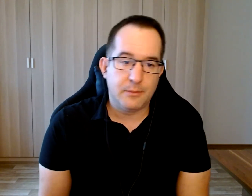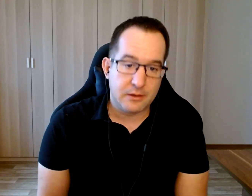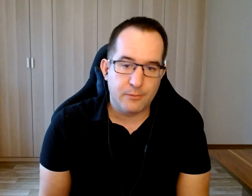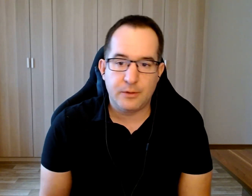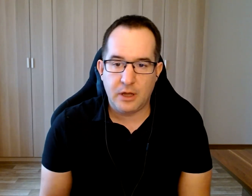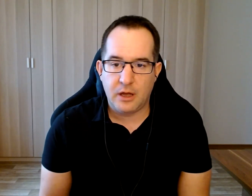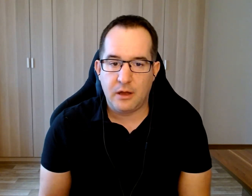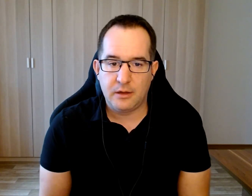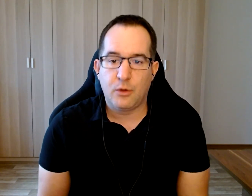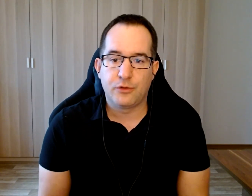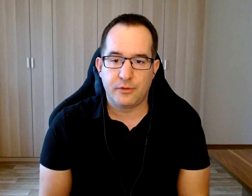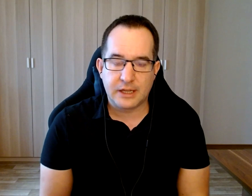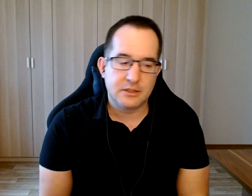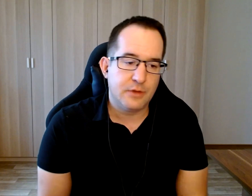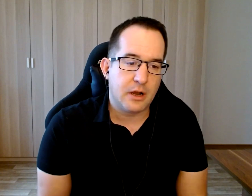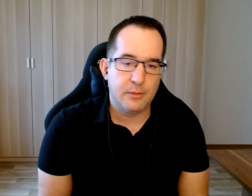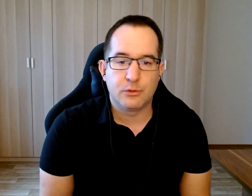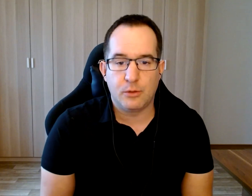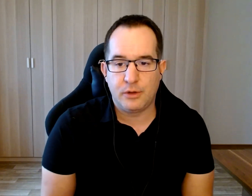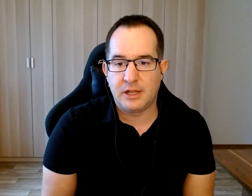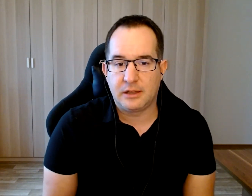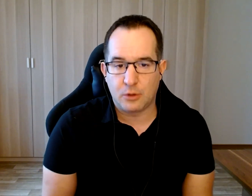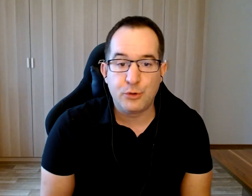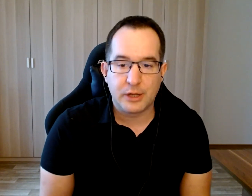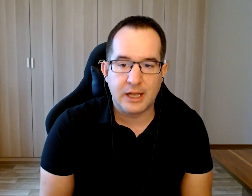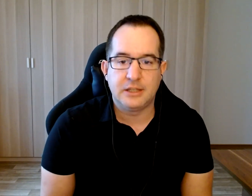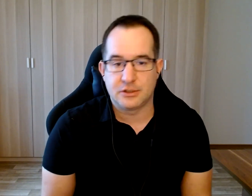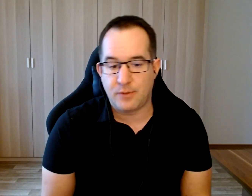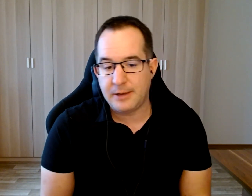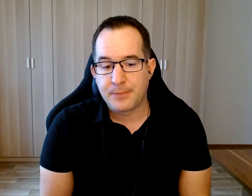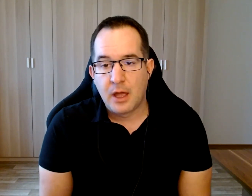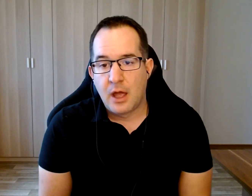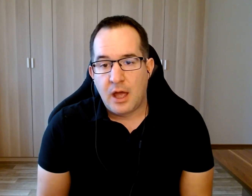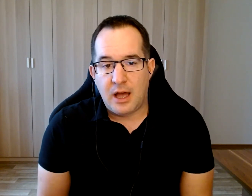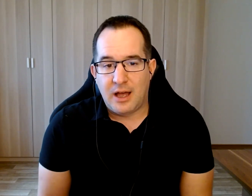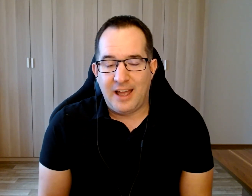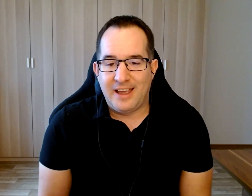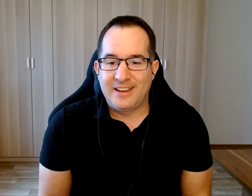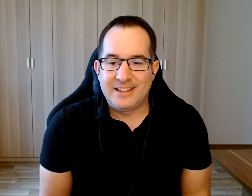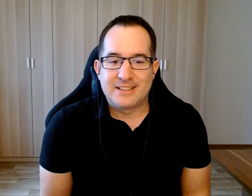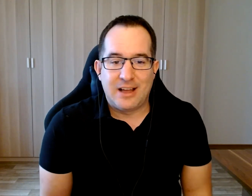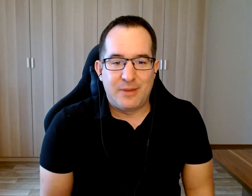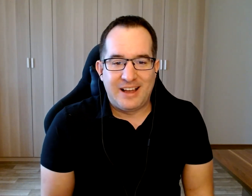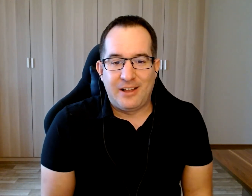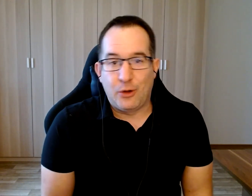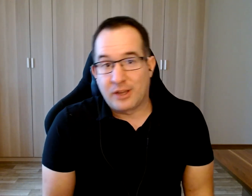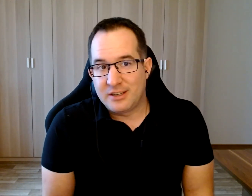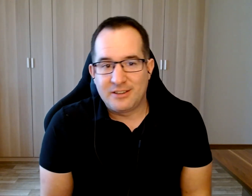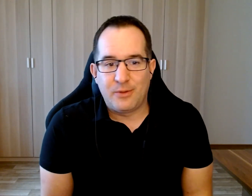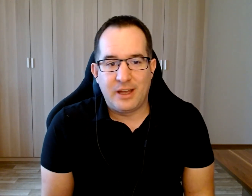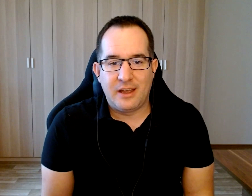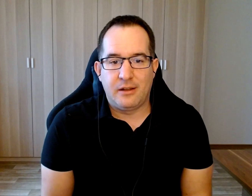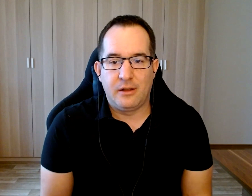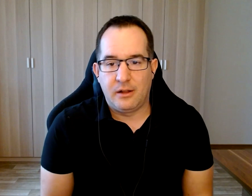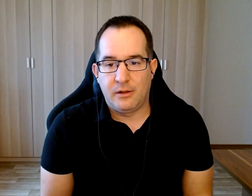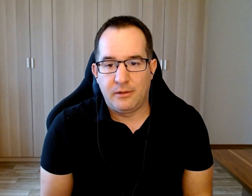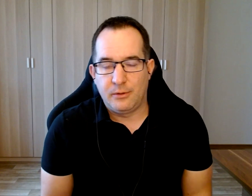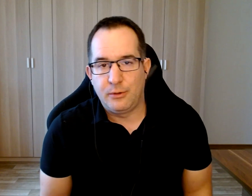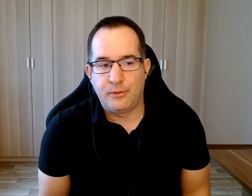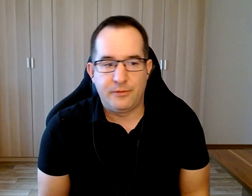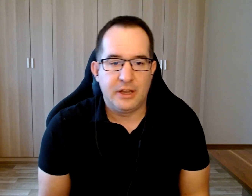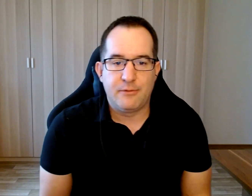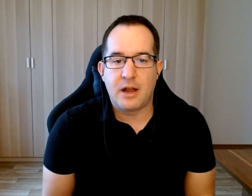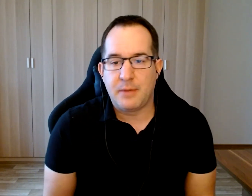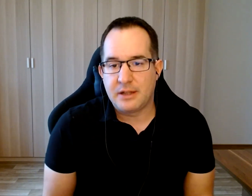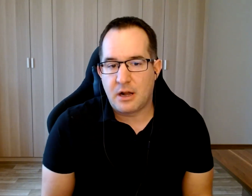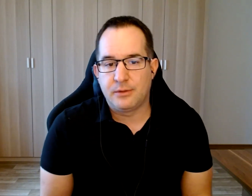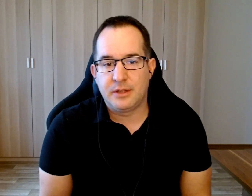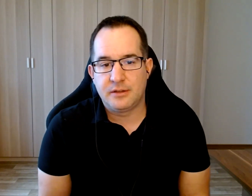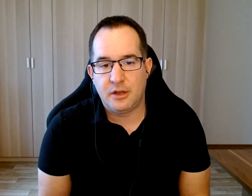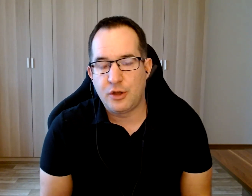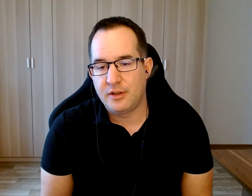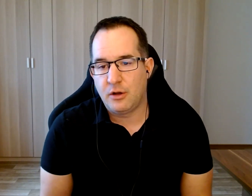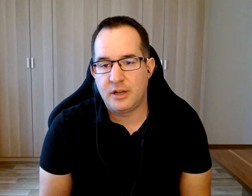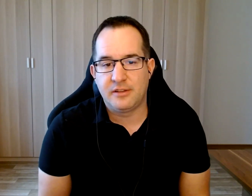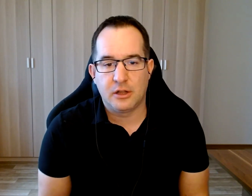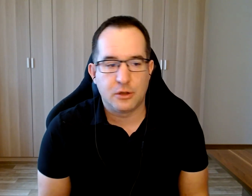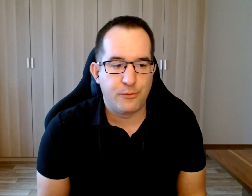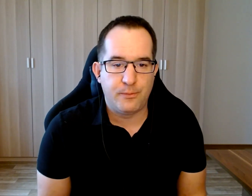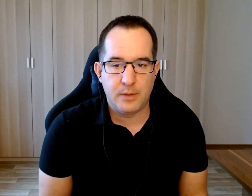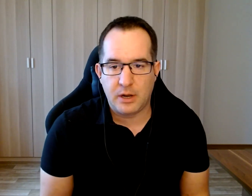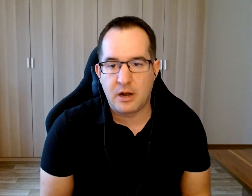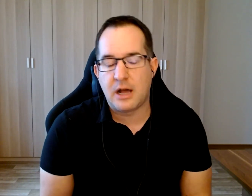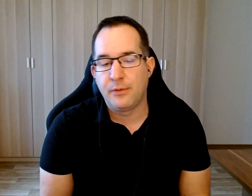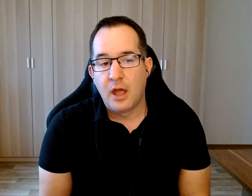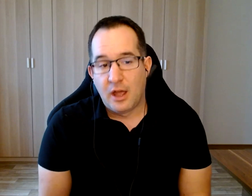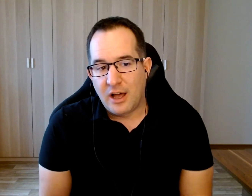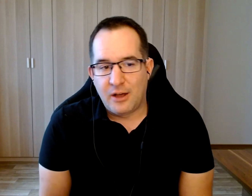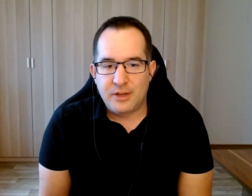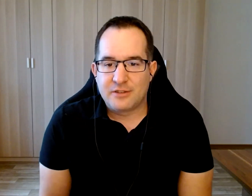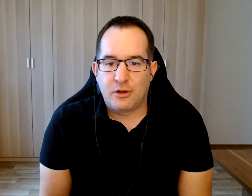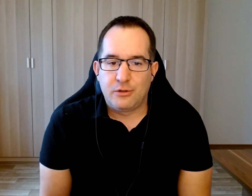But in most of the cases we are able to communicate just fine, and in some occasions, when you know the environment around is noisy or there's a lot of people around, we resort to